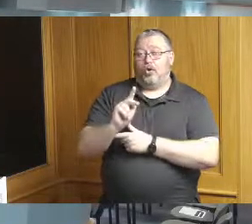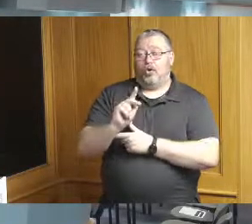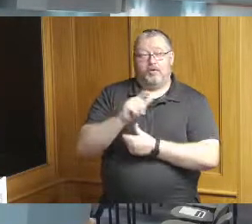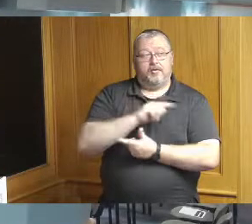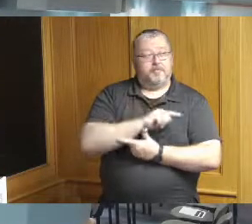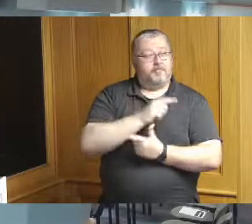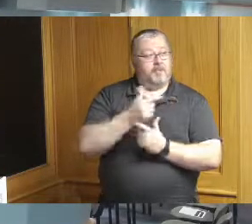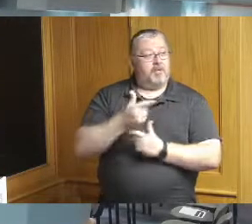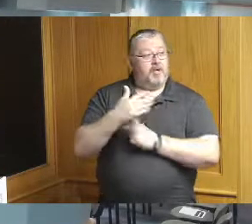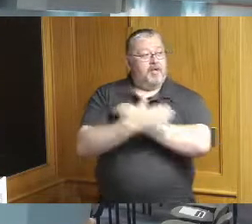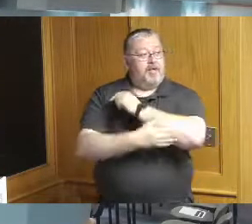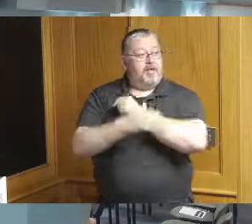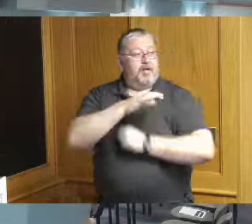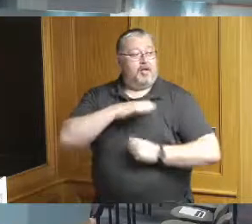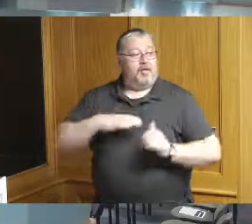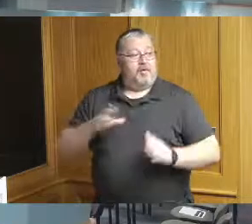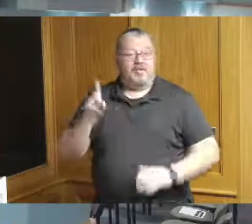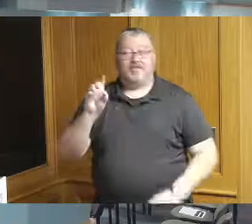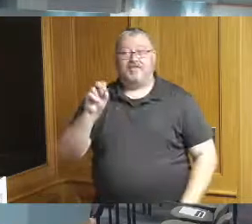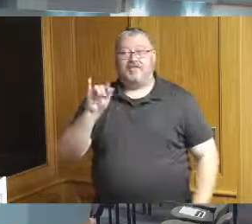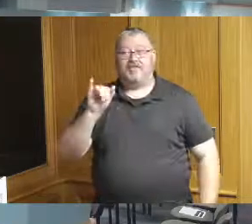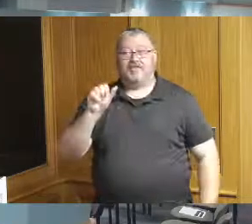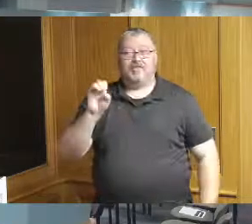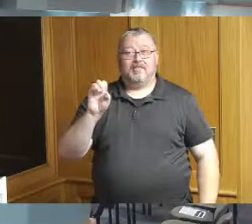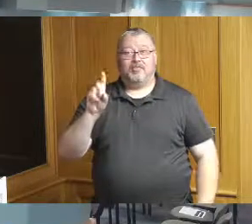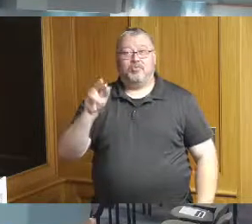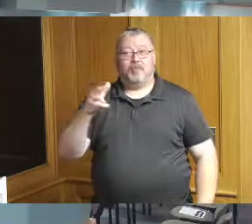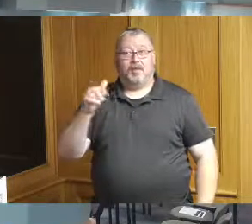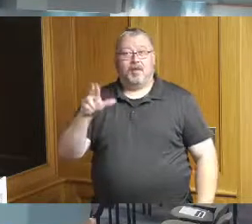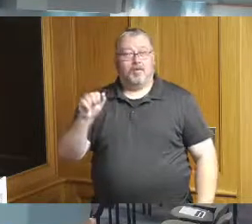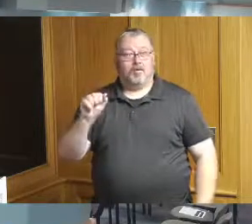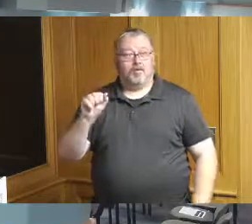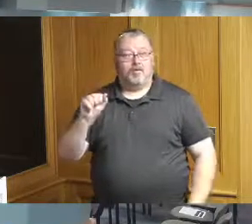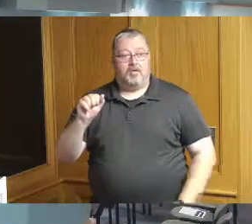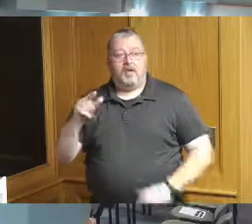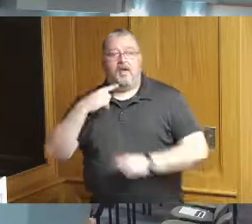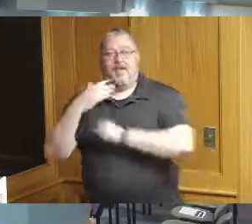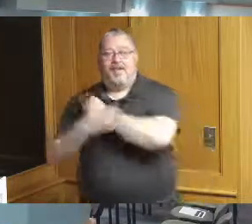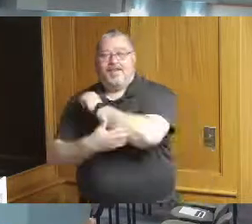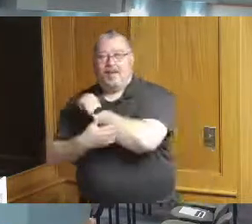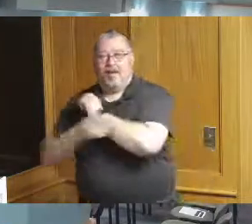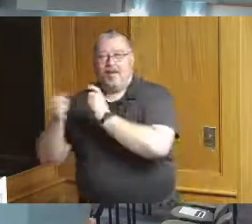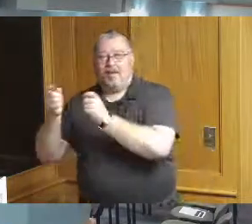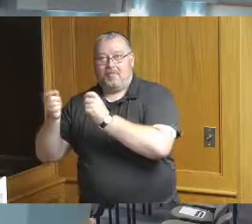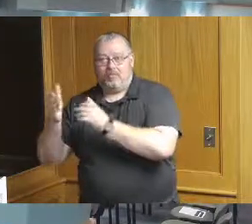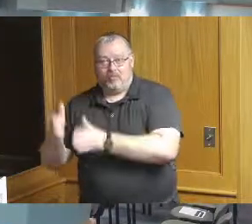County Commissioner Denise Driehaus Jeff Aluotto County Administrator